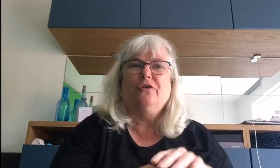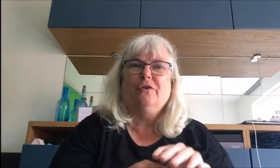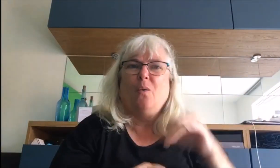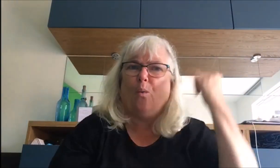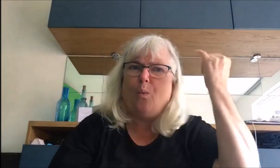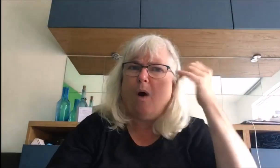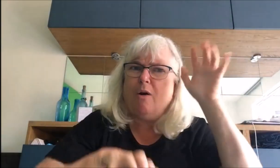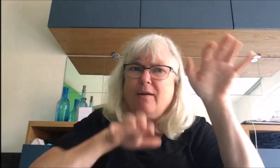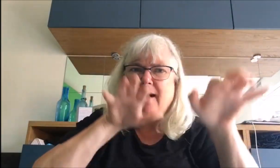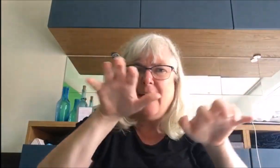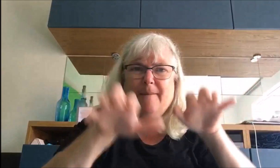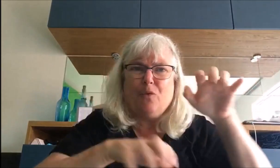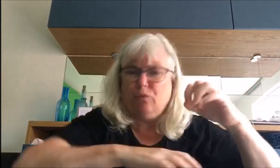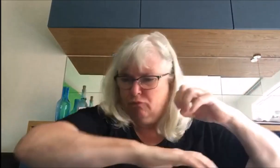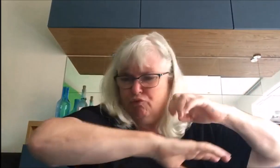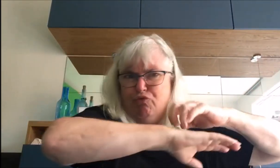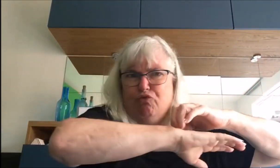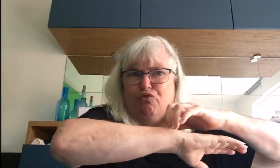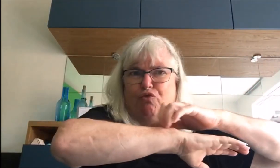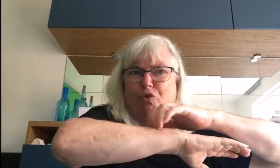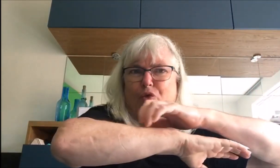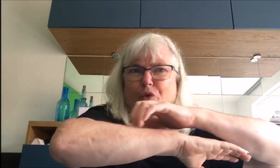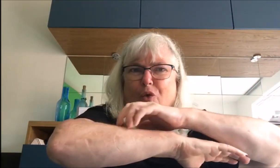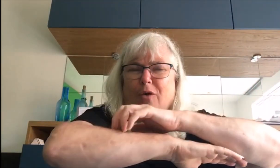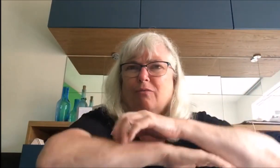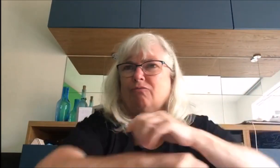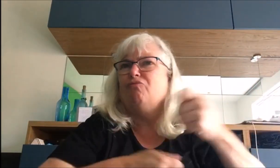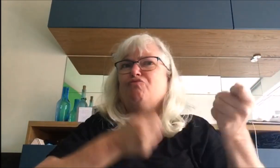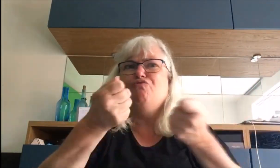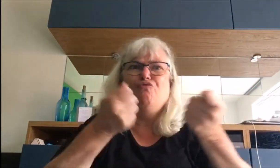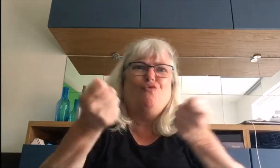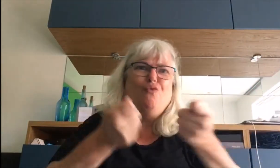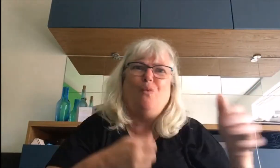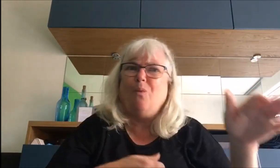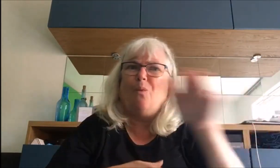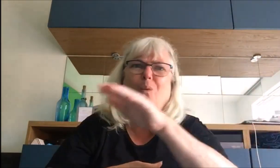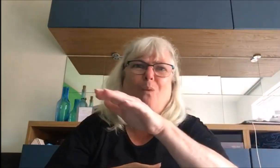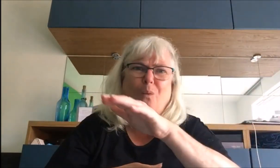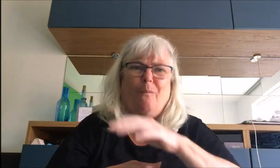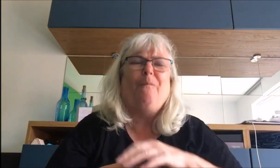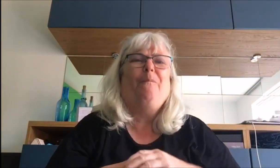and over the cattle, and over all the wild animals of the earth, and over every creeping thing that creeps upon the earth.”